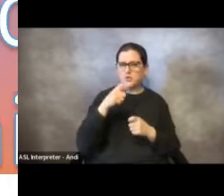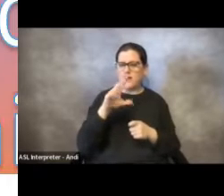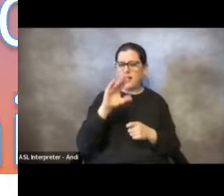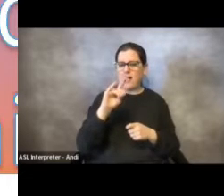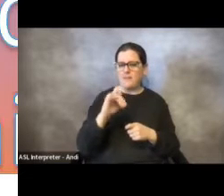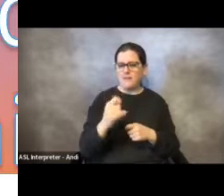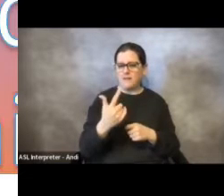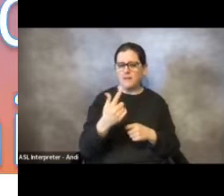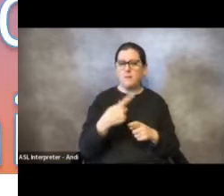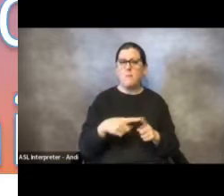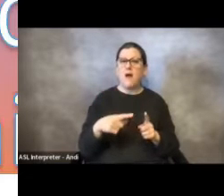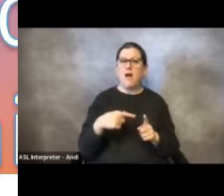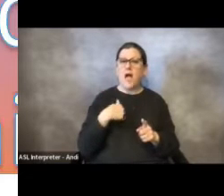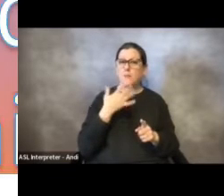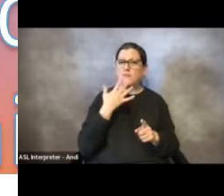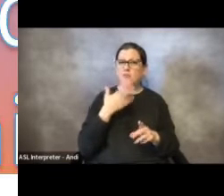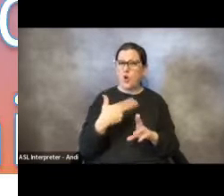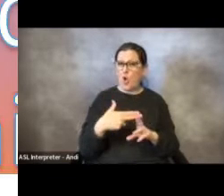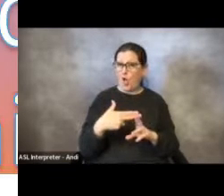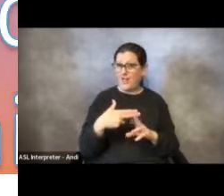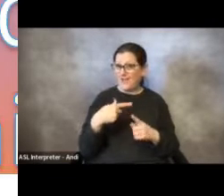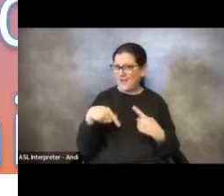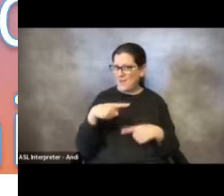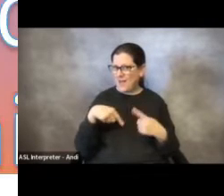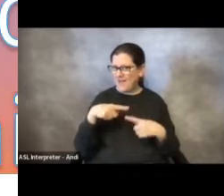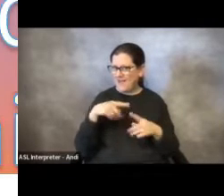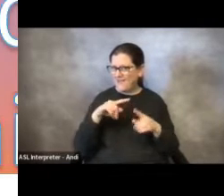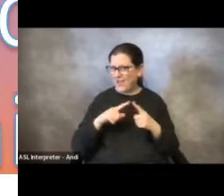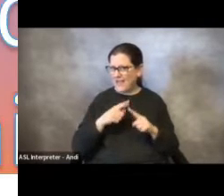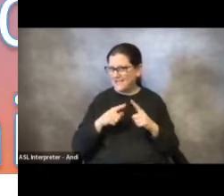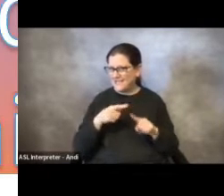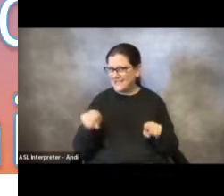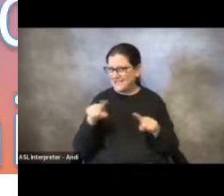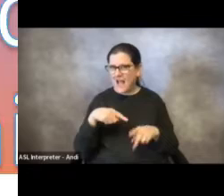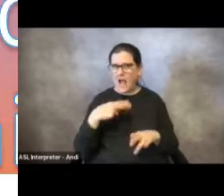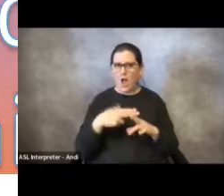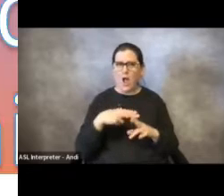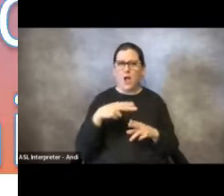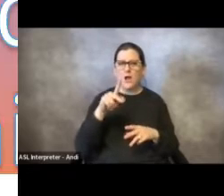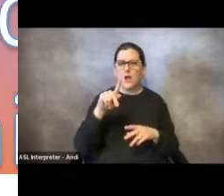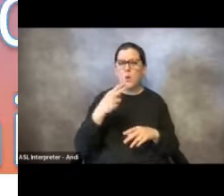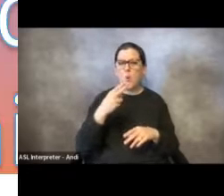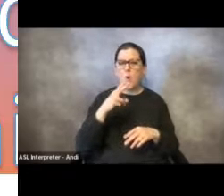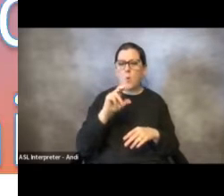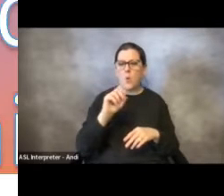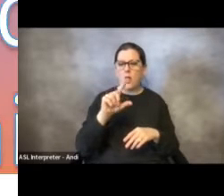I like to call it, just among friends, when I'm talking about this, I call it Kohl's cash. And so if you've never been to a